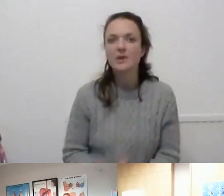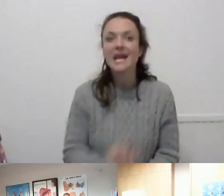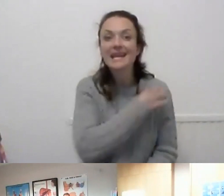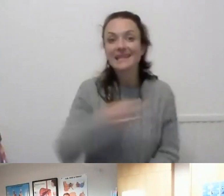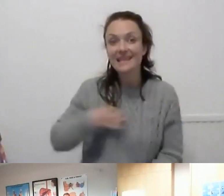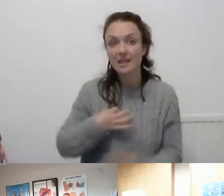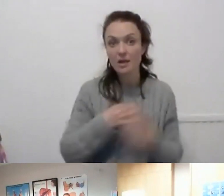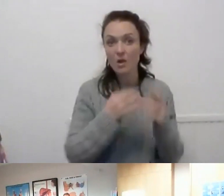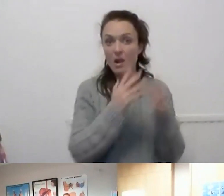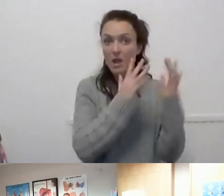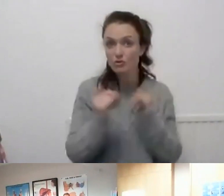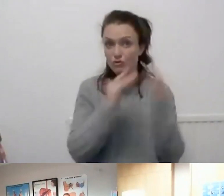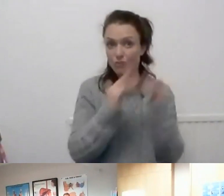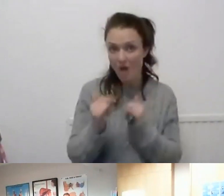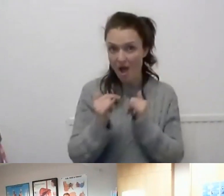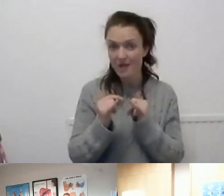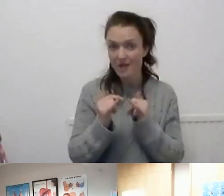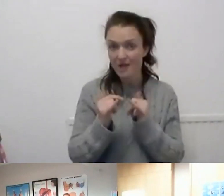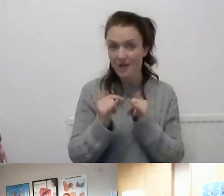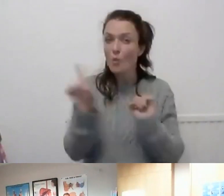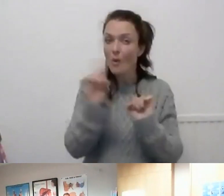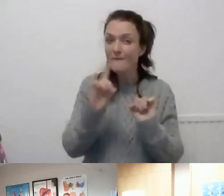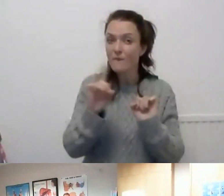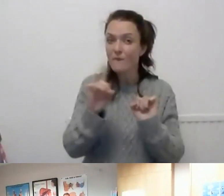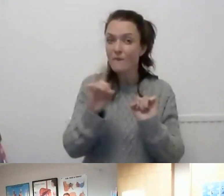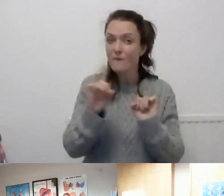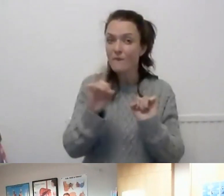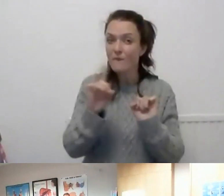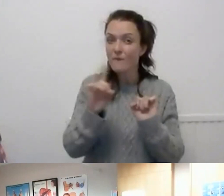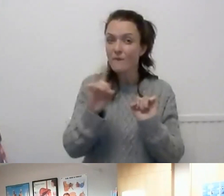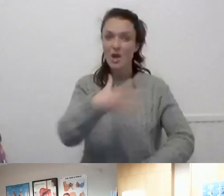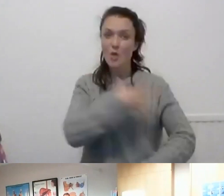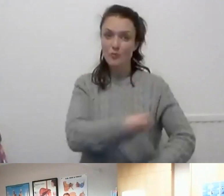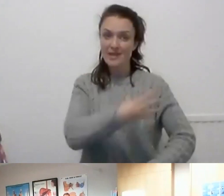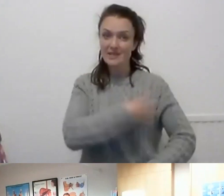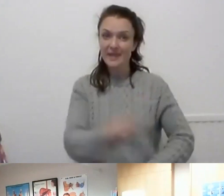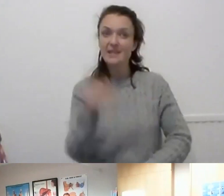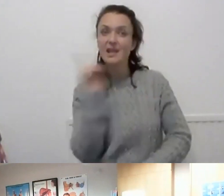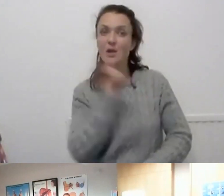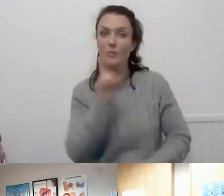But for pregnant or breastfeeding women with the vaccine, the UK government took the decision not